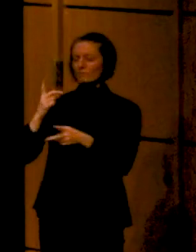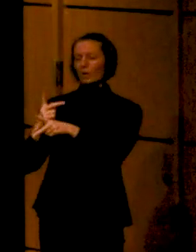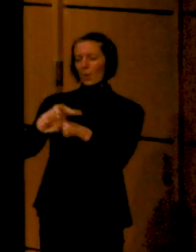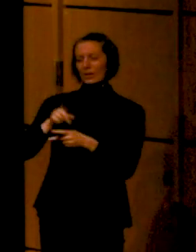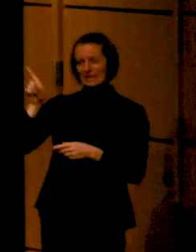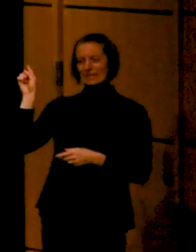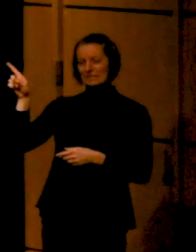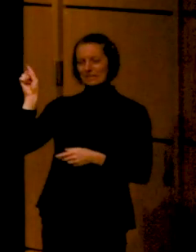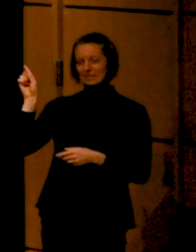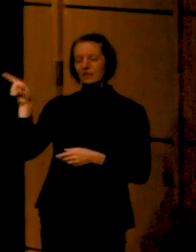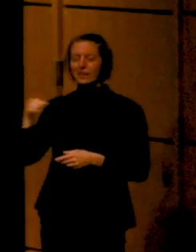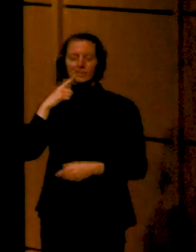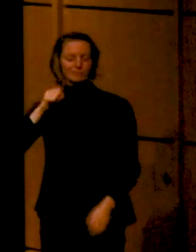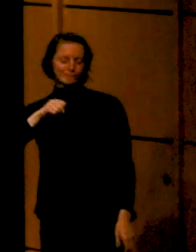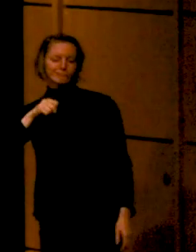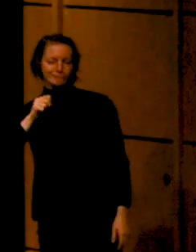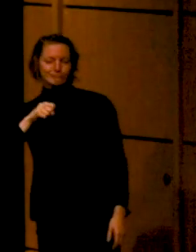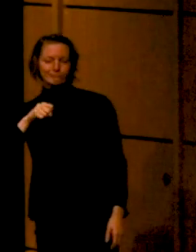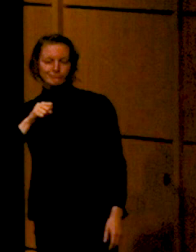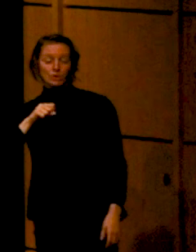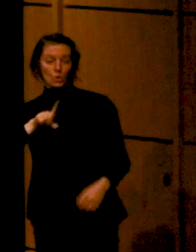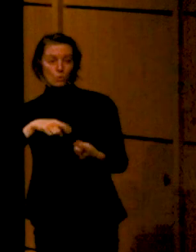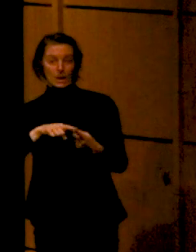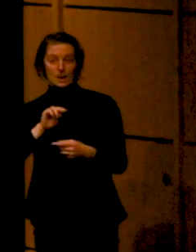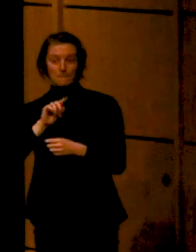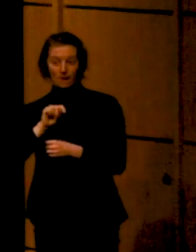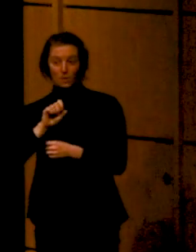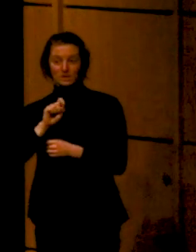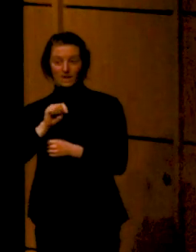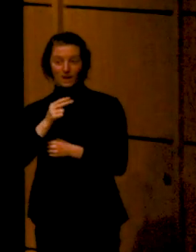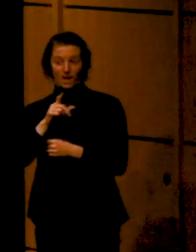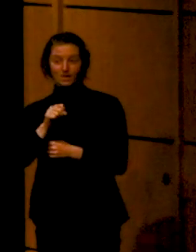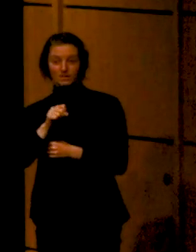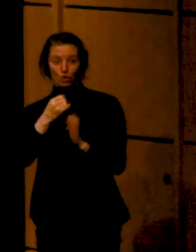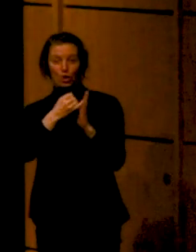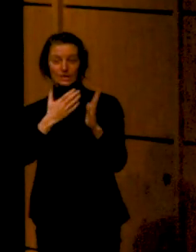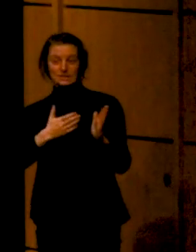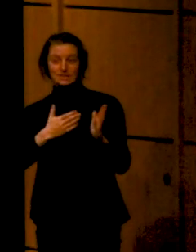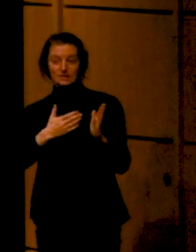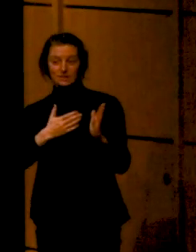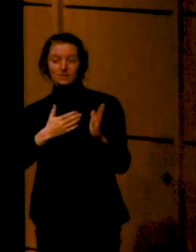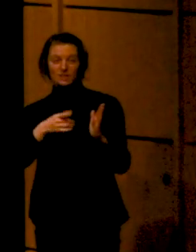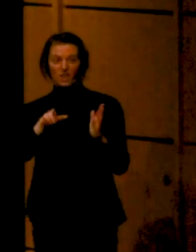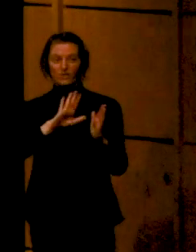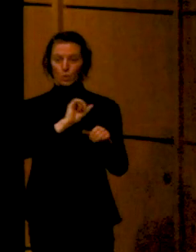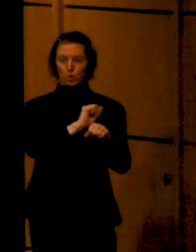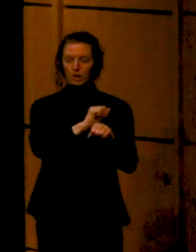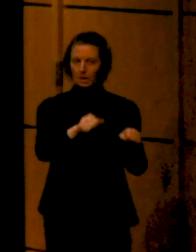yes, indeed, when images of Mount St. Helens come up by early Portland artists, they tend to go for more because they're simply more rare.